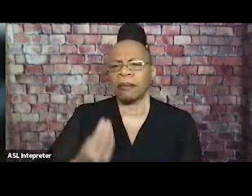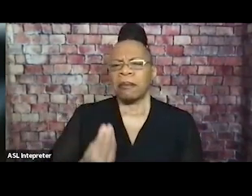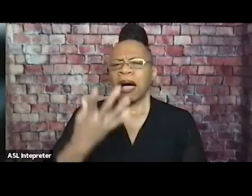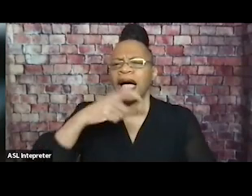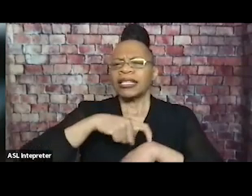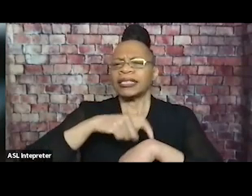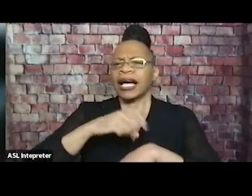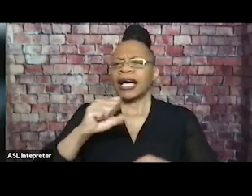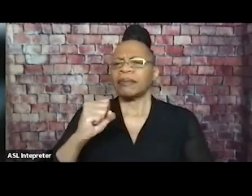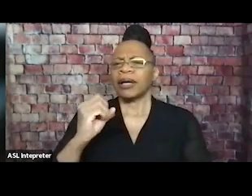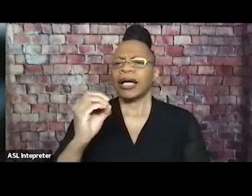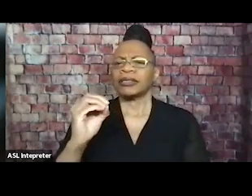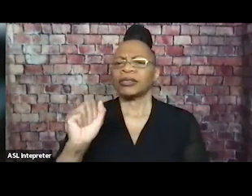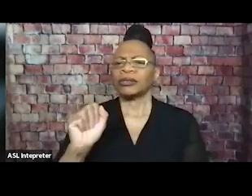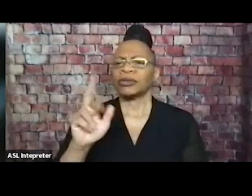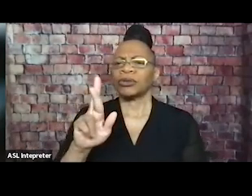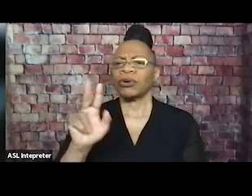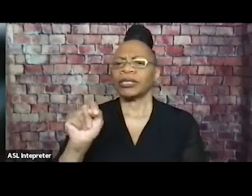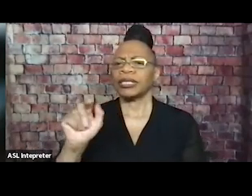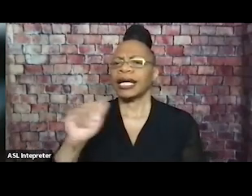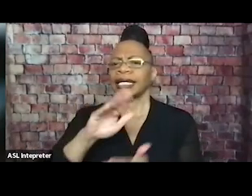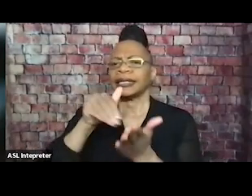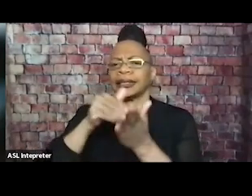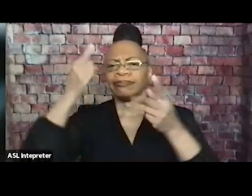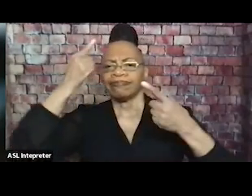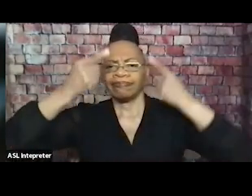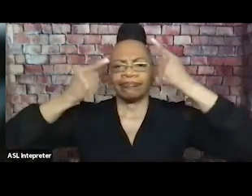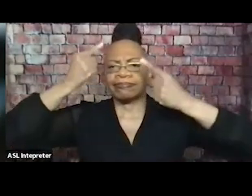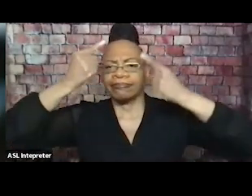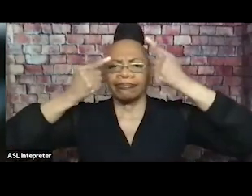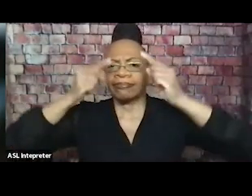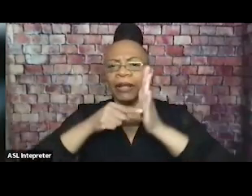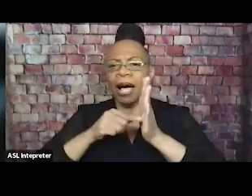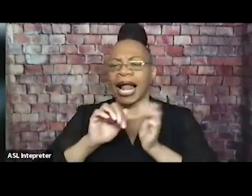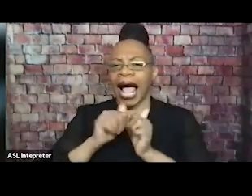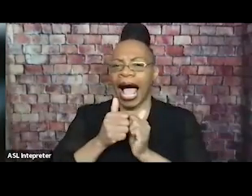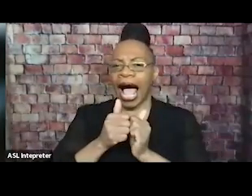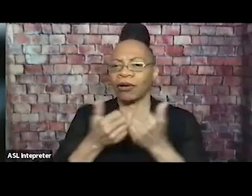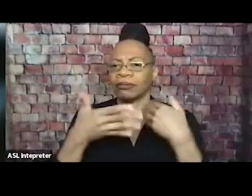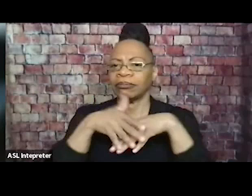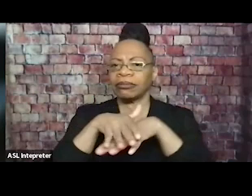kind of thinking about the model and how DEI can be infused in the work that we do. And one of the ways that we thought about